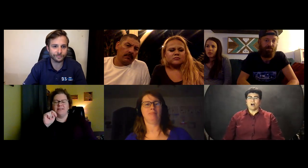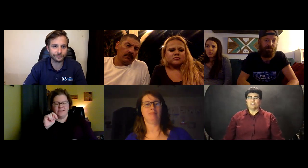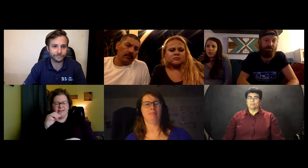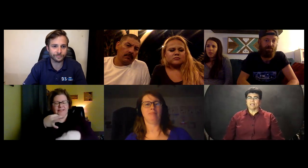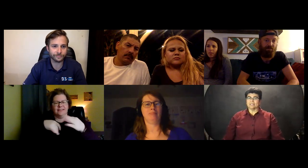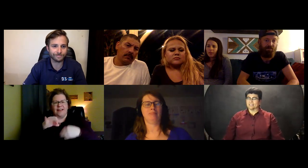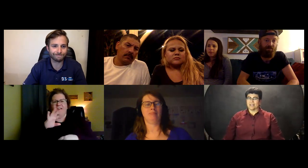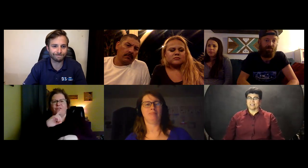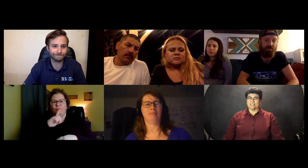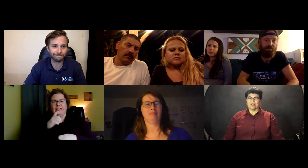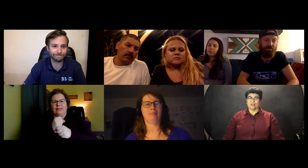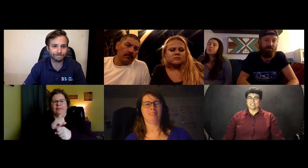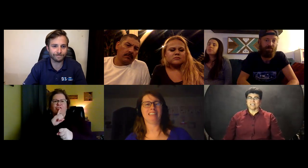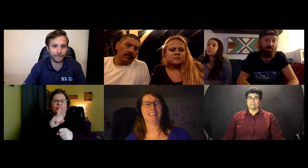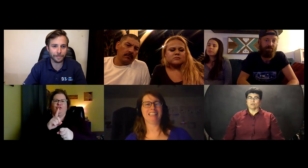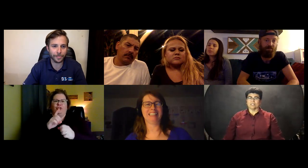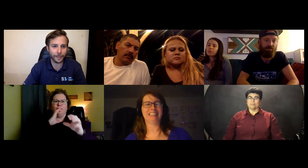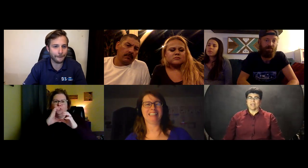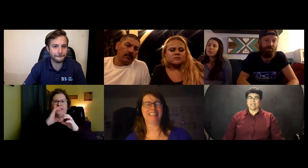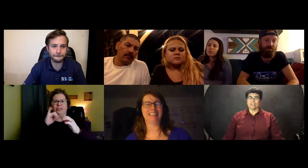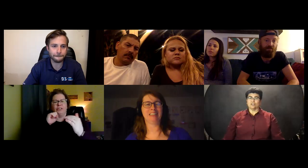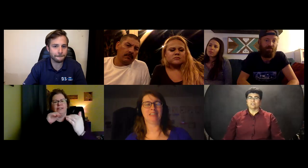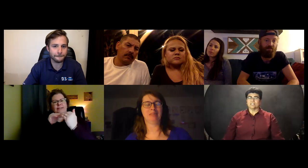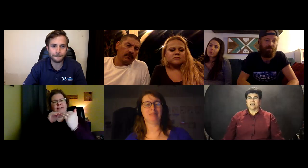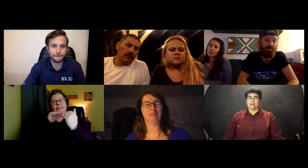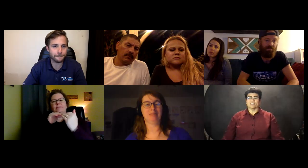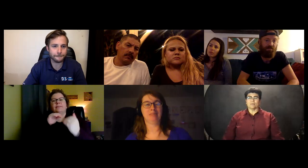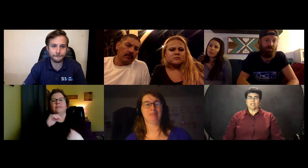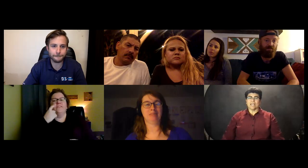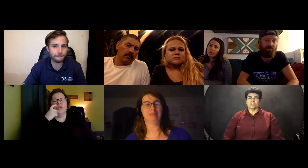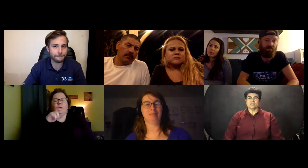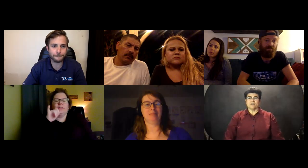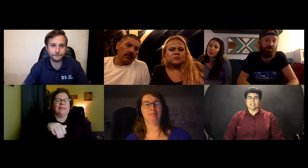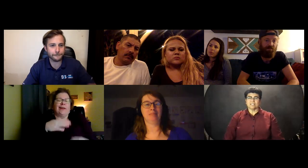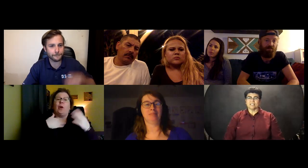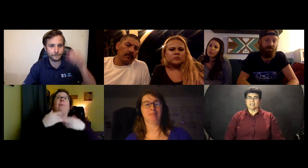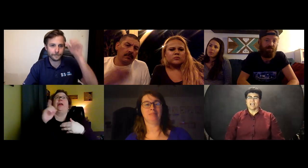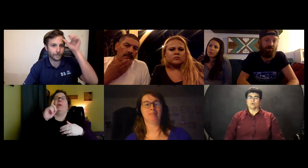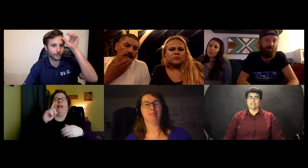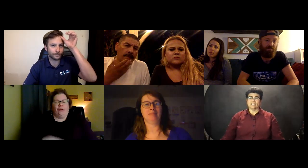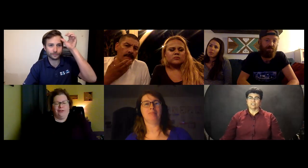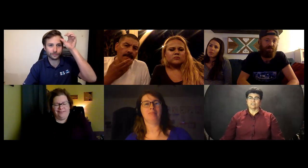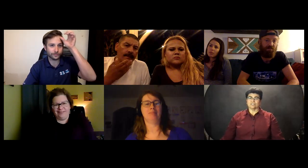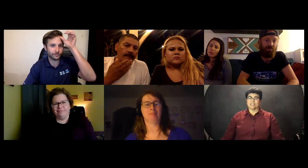the buttons and so instead of really making use of the communication device and the equity